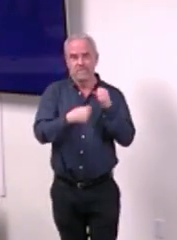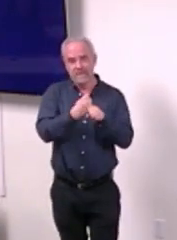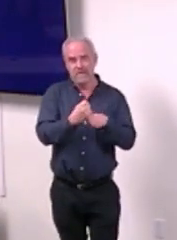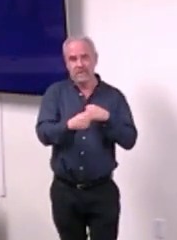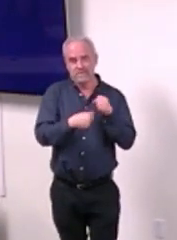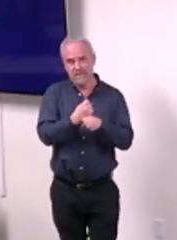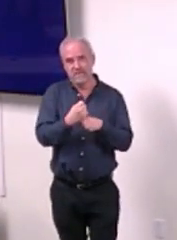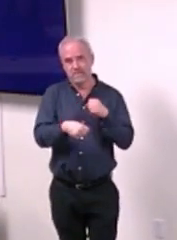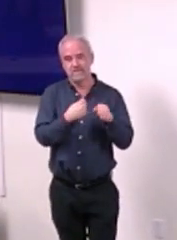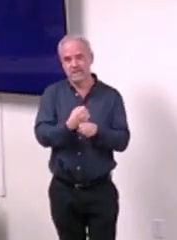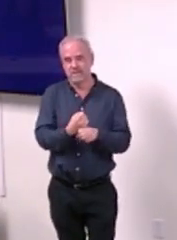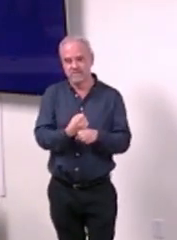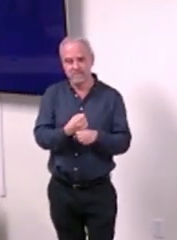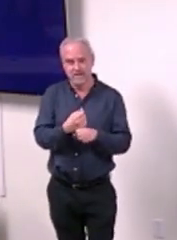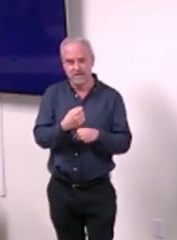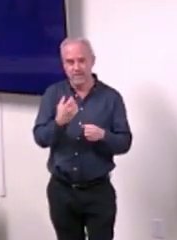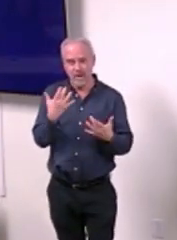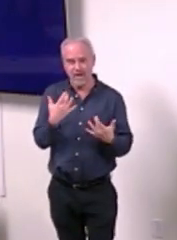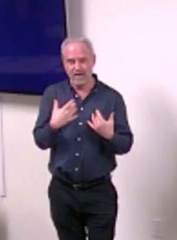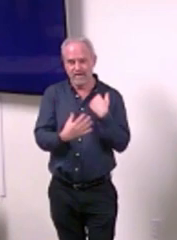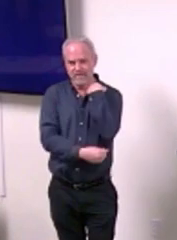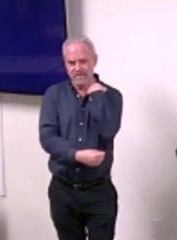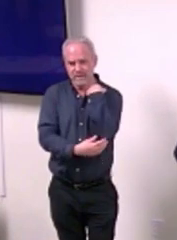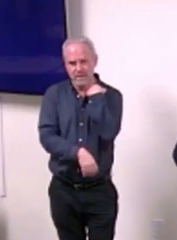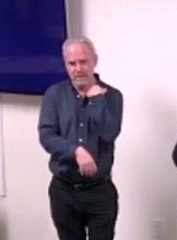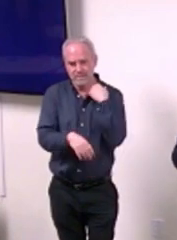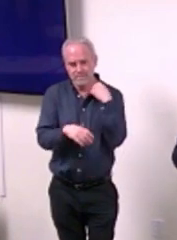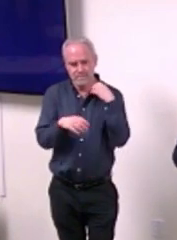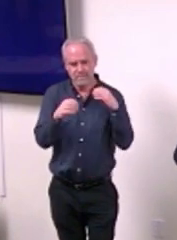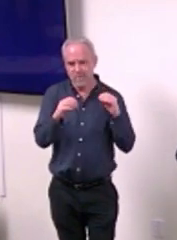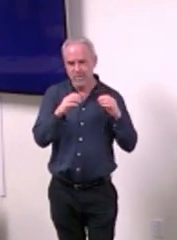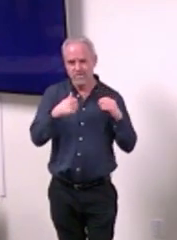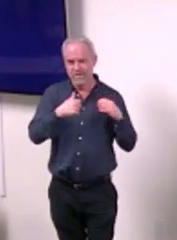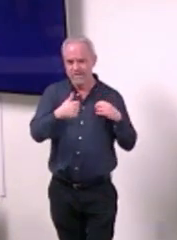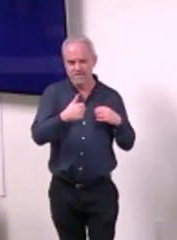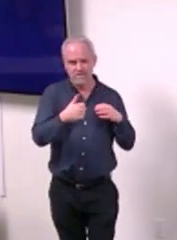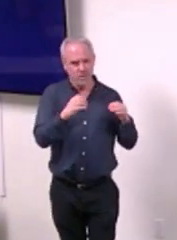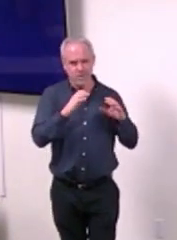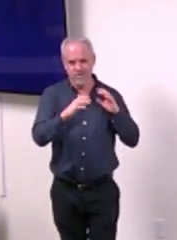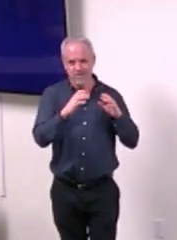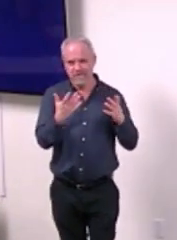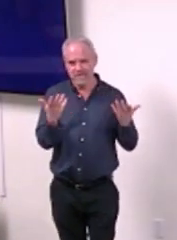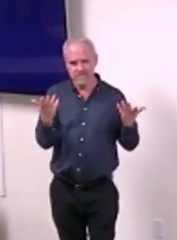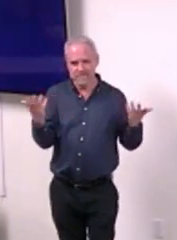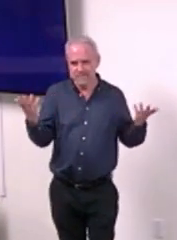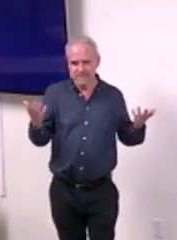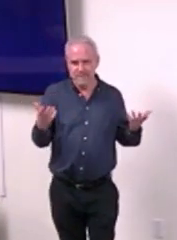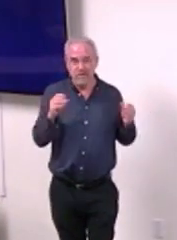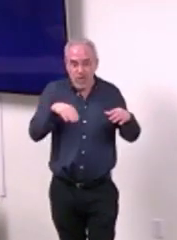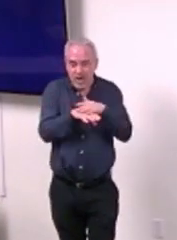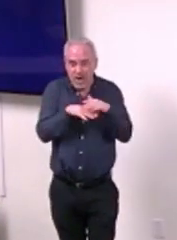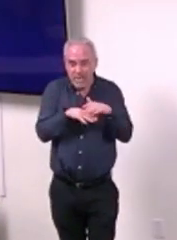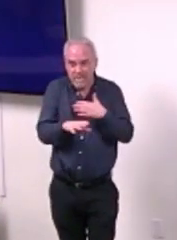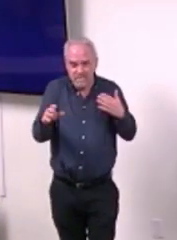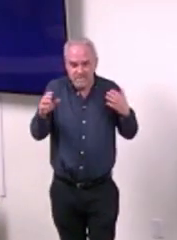Couldn't communicate with him because the prison system didn't provide any accommodations ever. You know, those are the sorts of things.